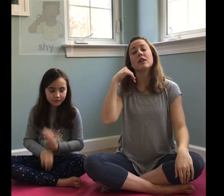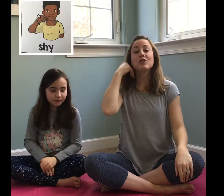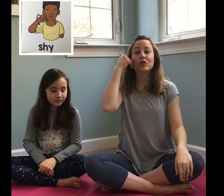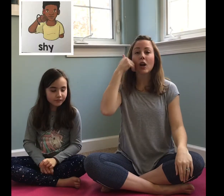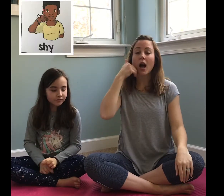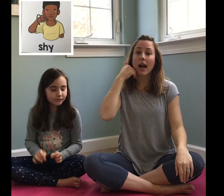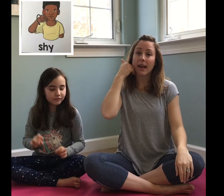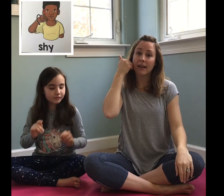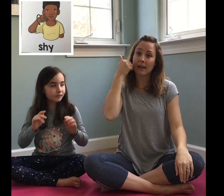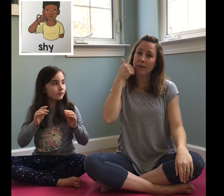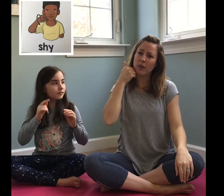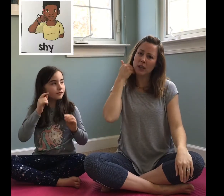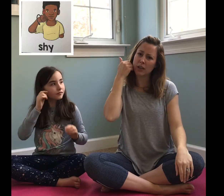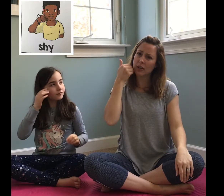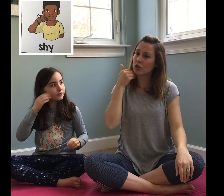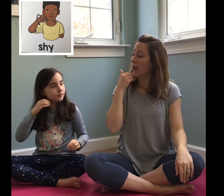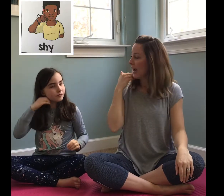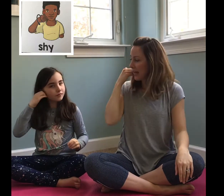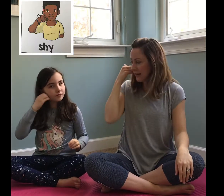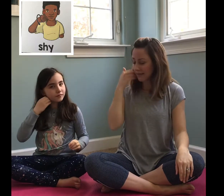Shy, I'm feeling shy